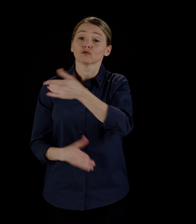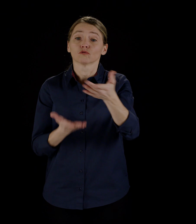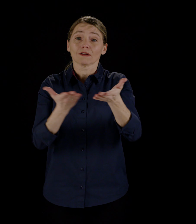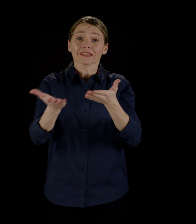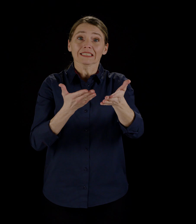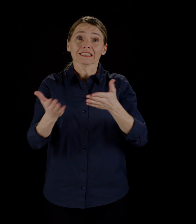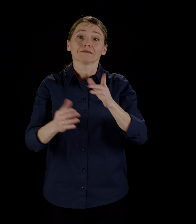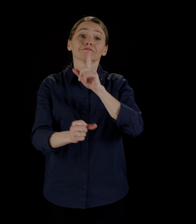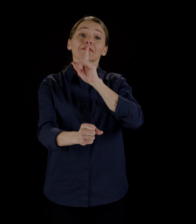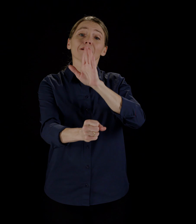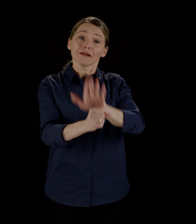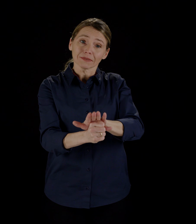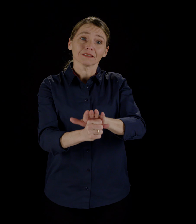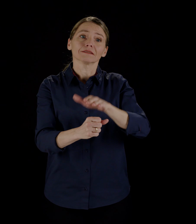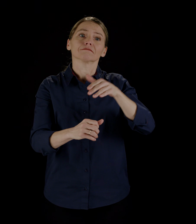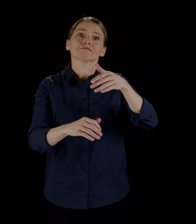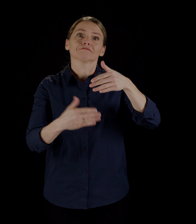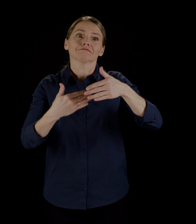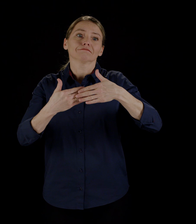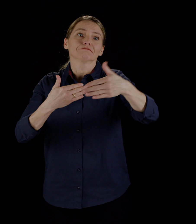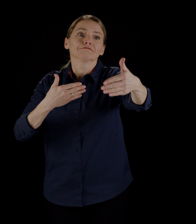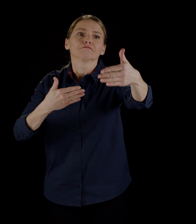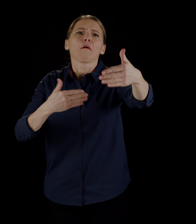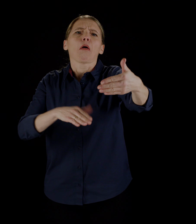is cancelled before the end of the commitment period.